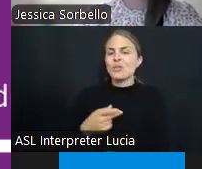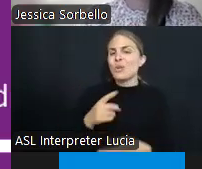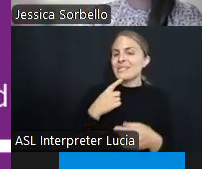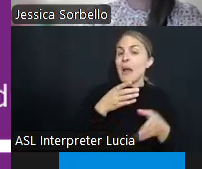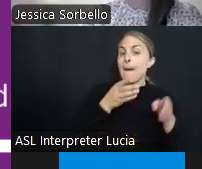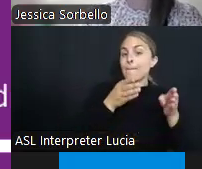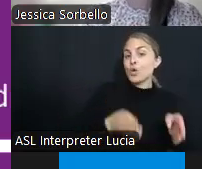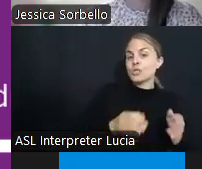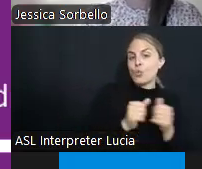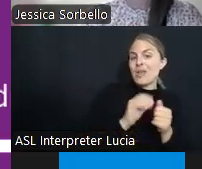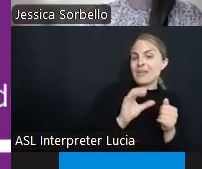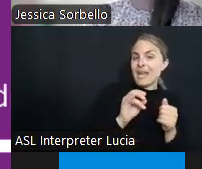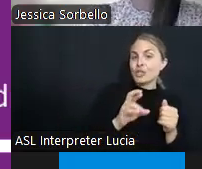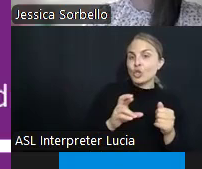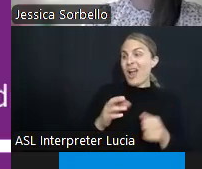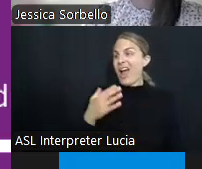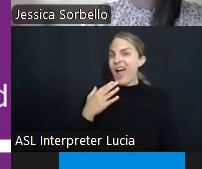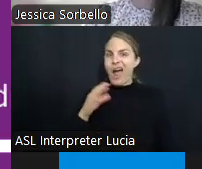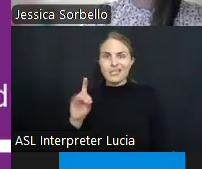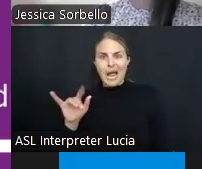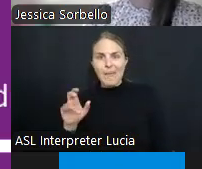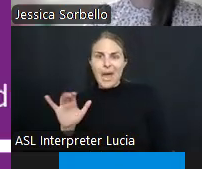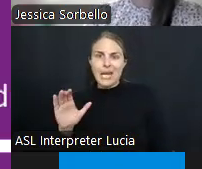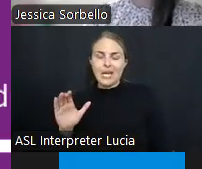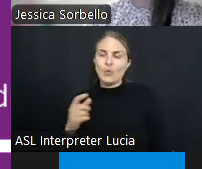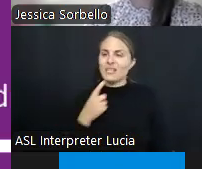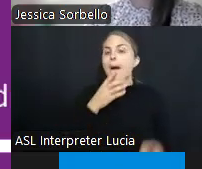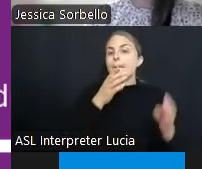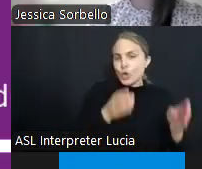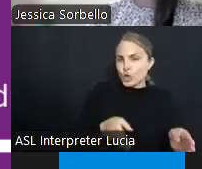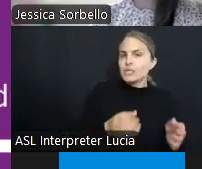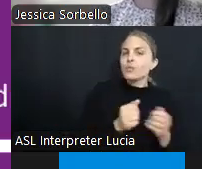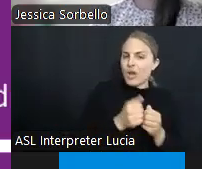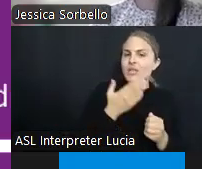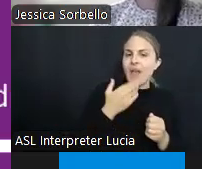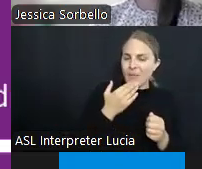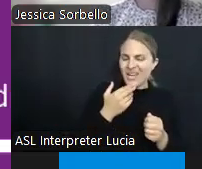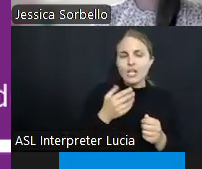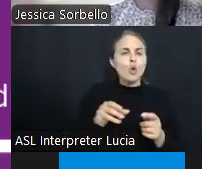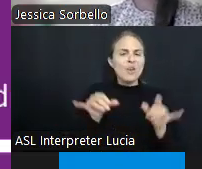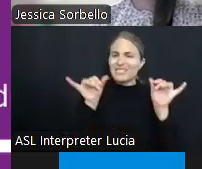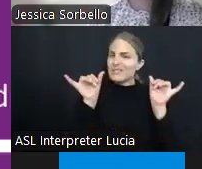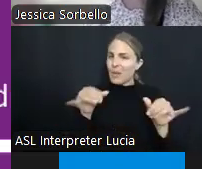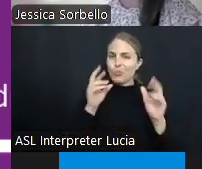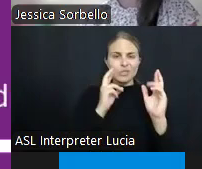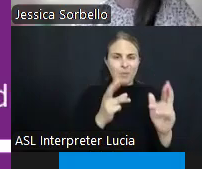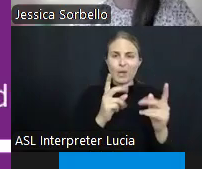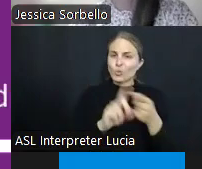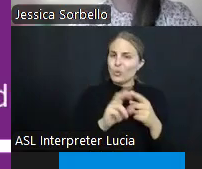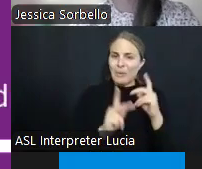that same respect to persons who use substances. The terms Miss Of us grew up and entered this field hearing